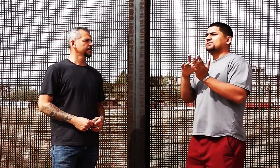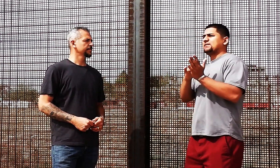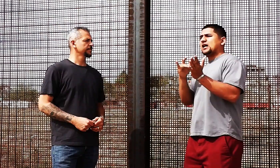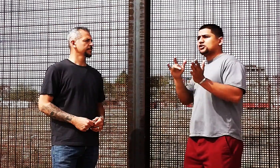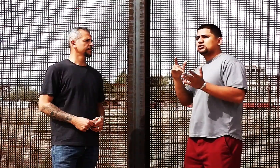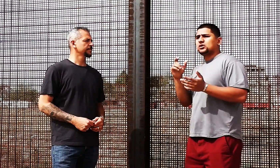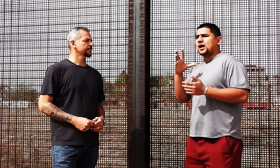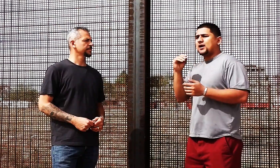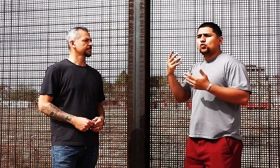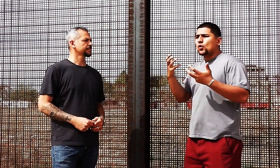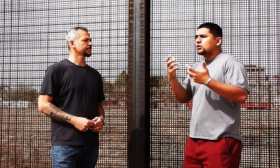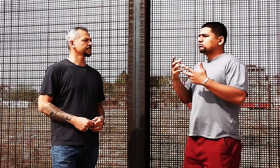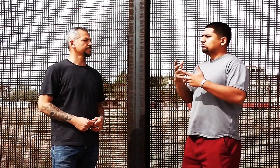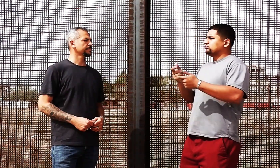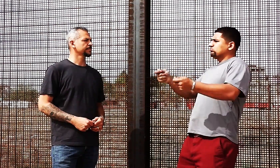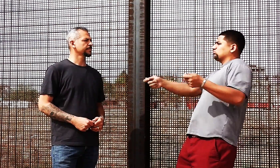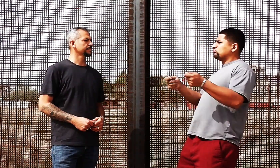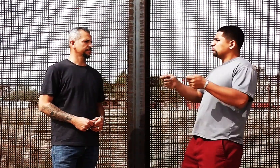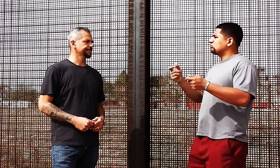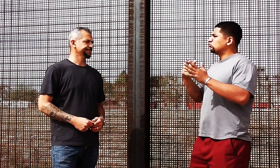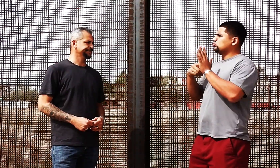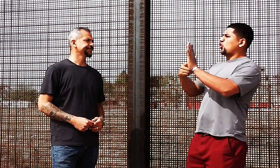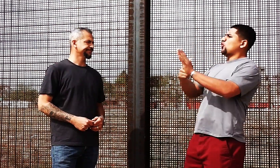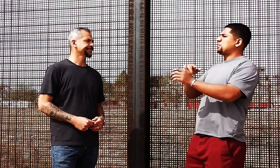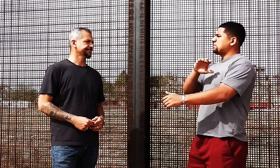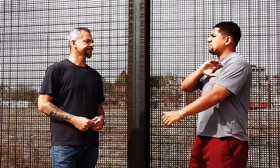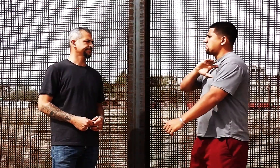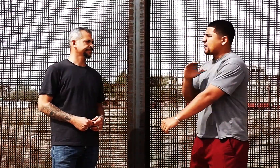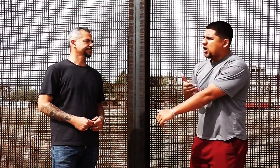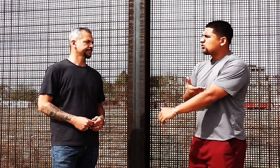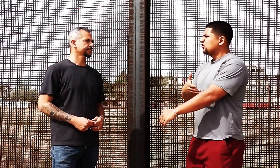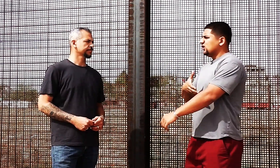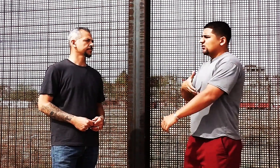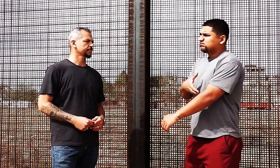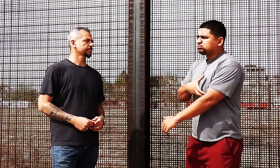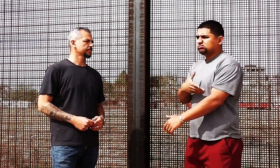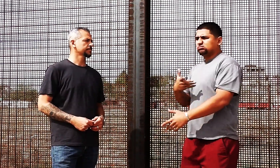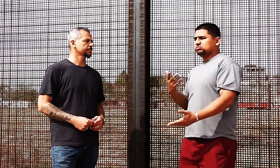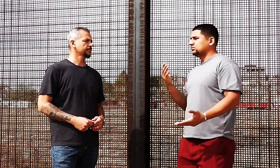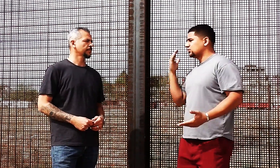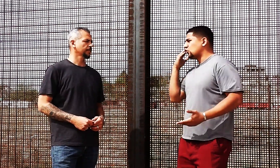I think because Trump has the biggest advantage to dominate his power and abuse it.